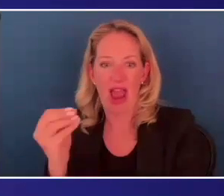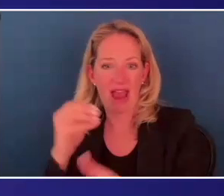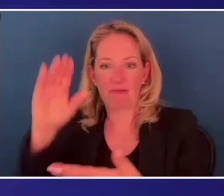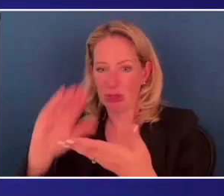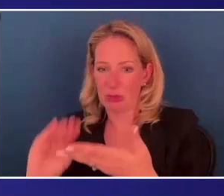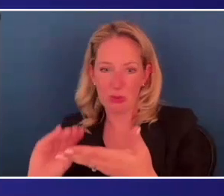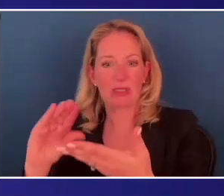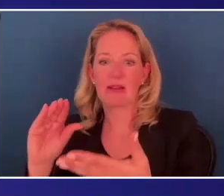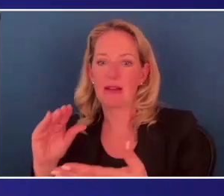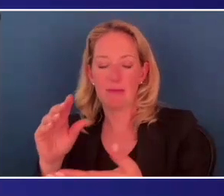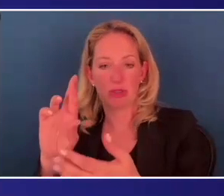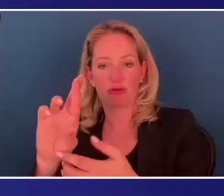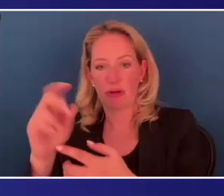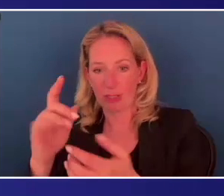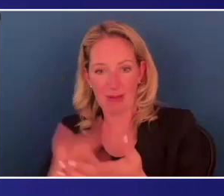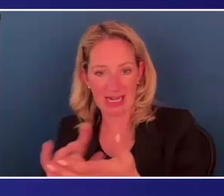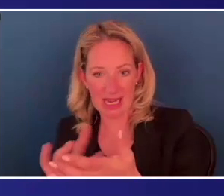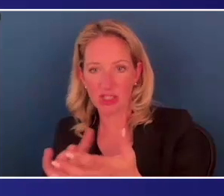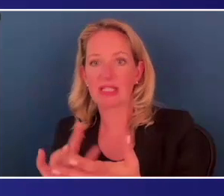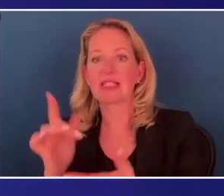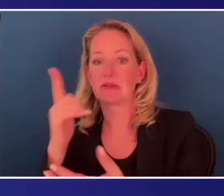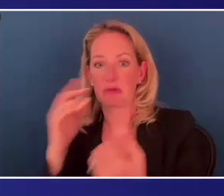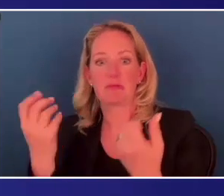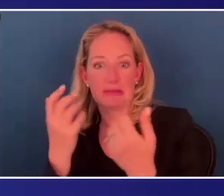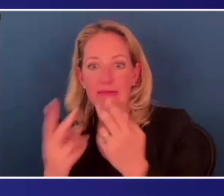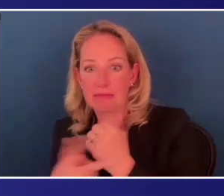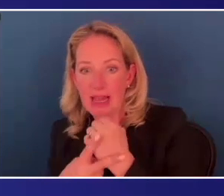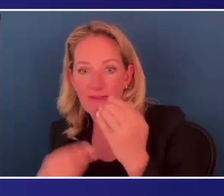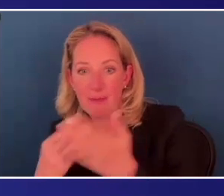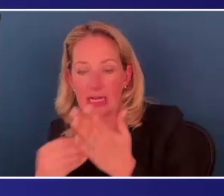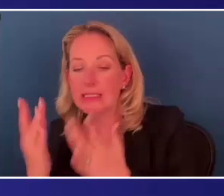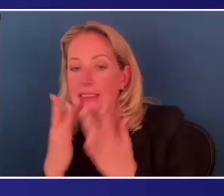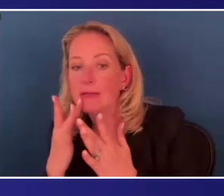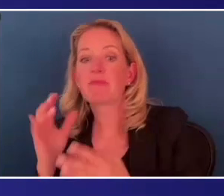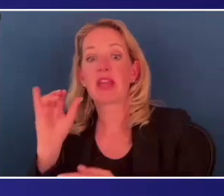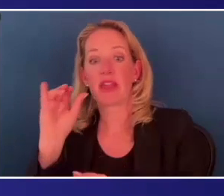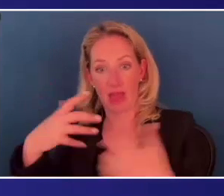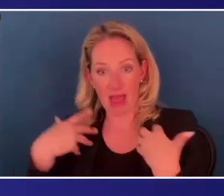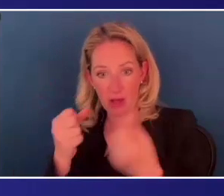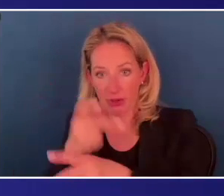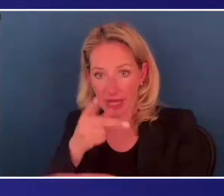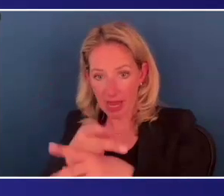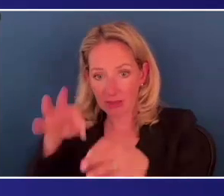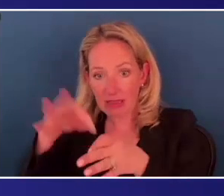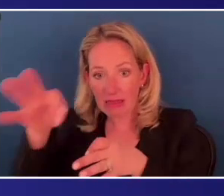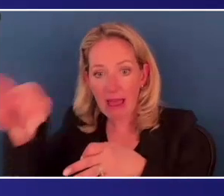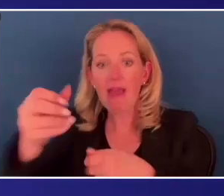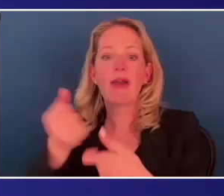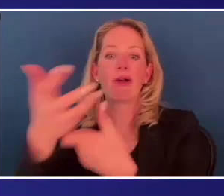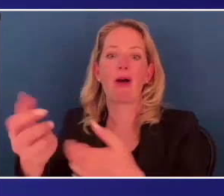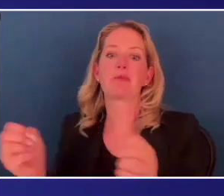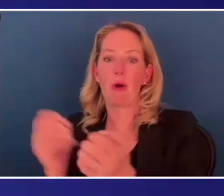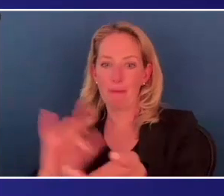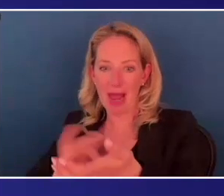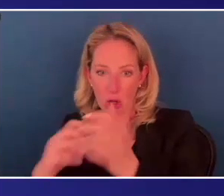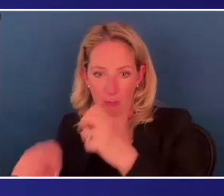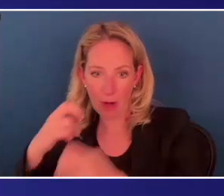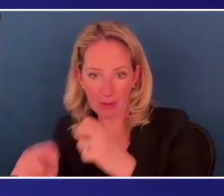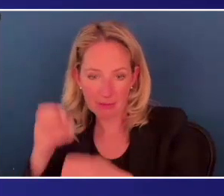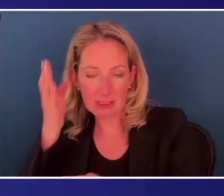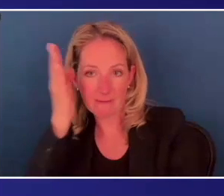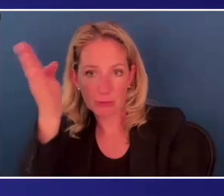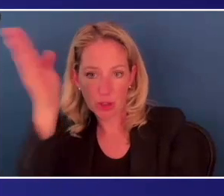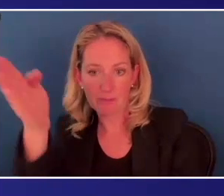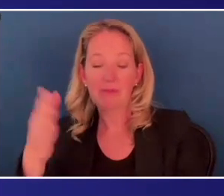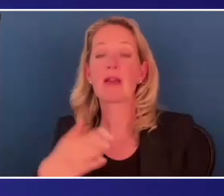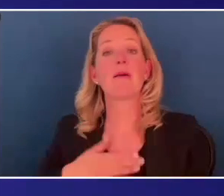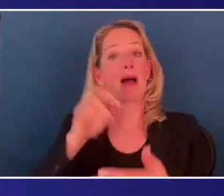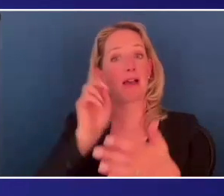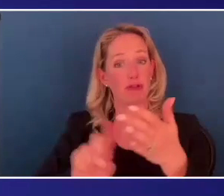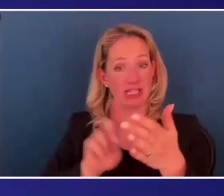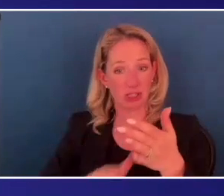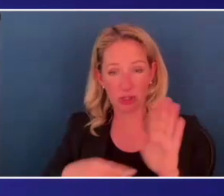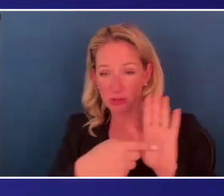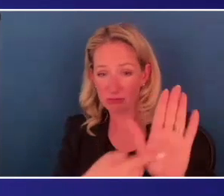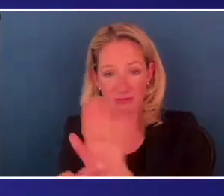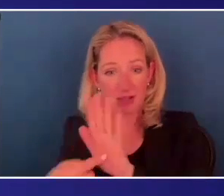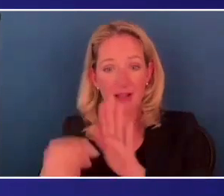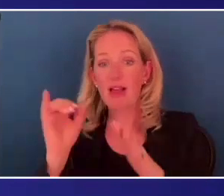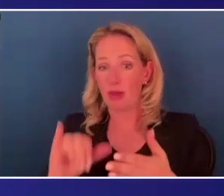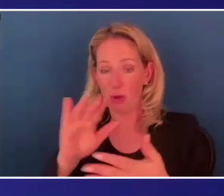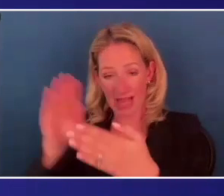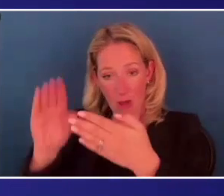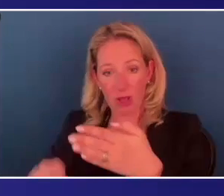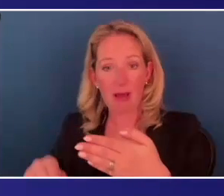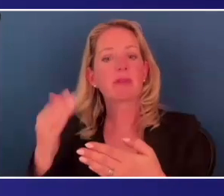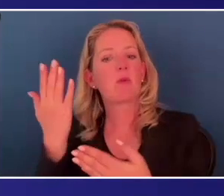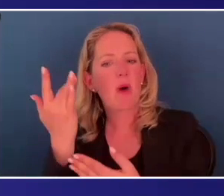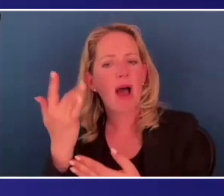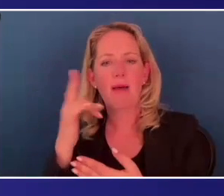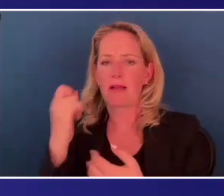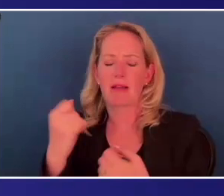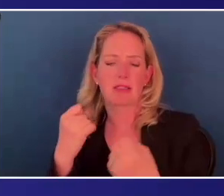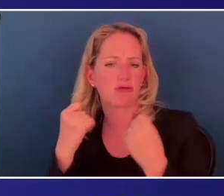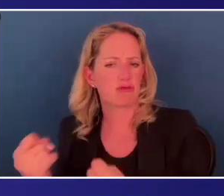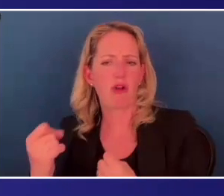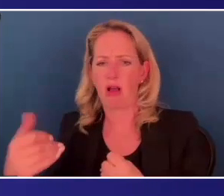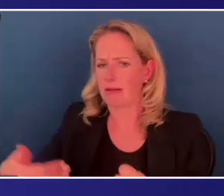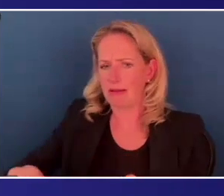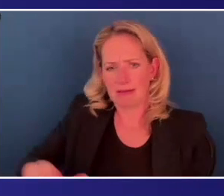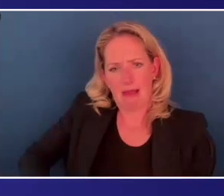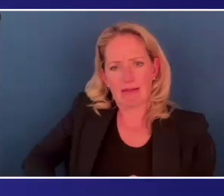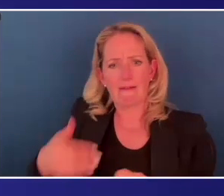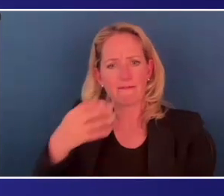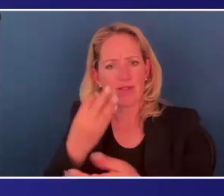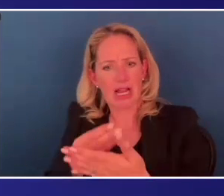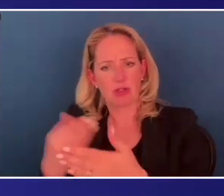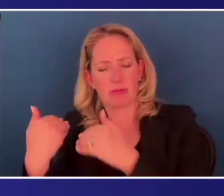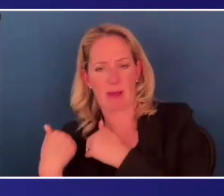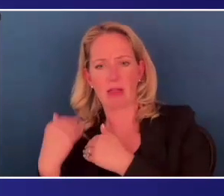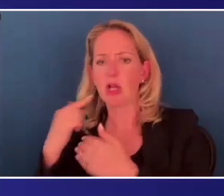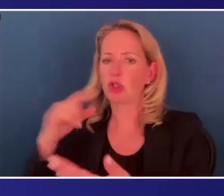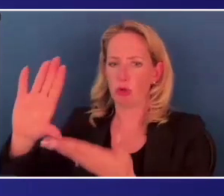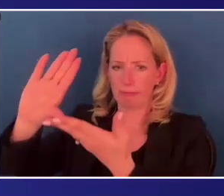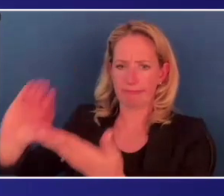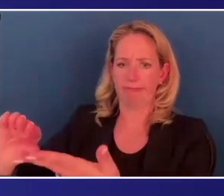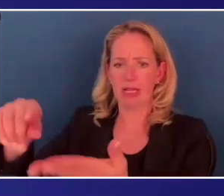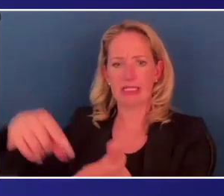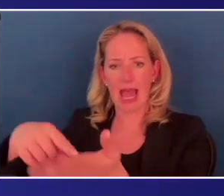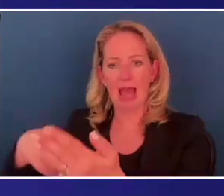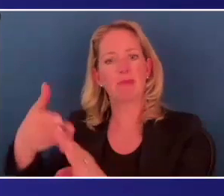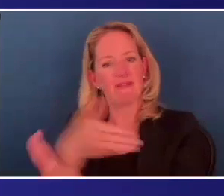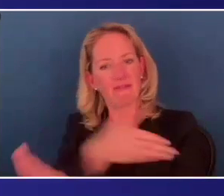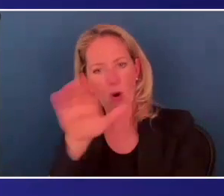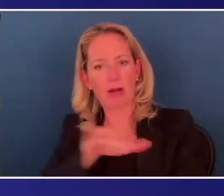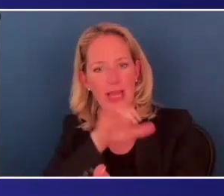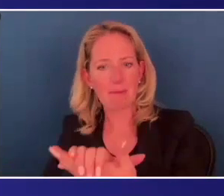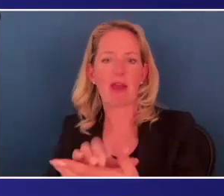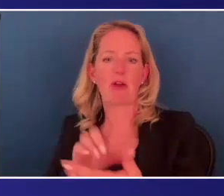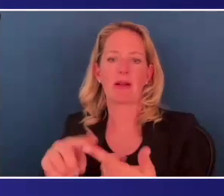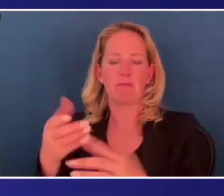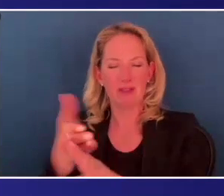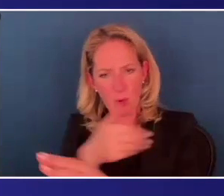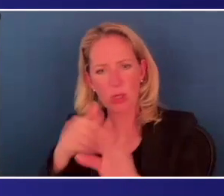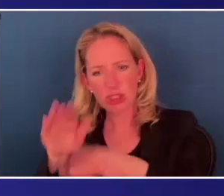Please health care delays also result in more major medical problems in the long term. My research has determined that these outcomes result in large part from a strong sense of financial responsibility when it comes to paying down debt before getting married, having children or paying for other expenses.